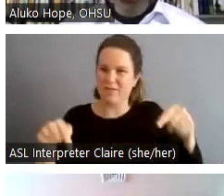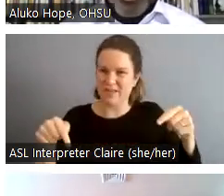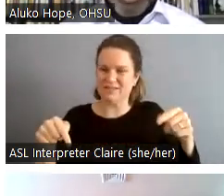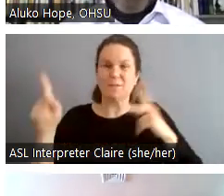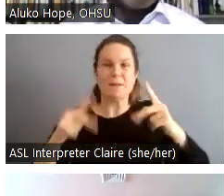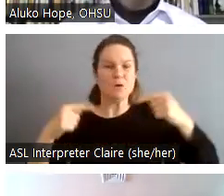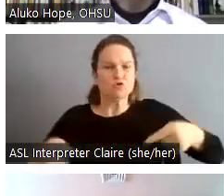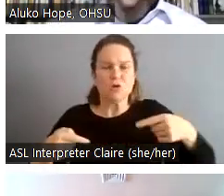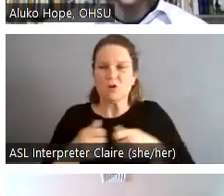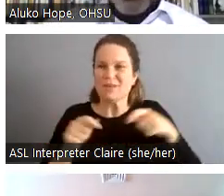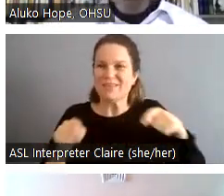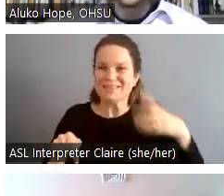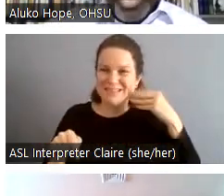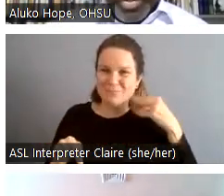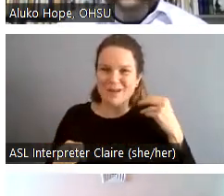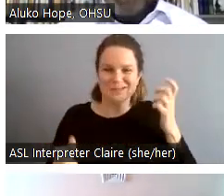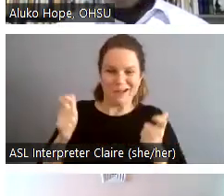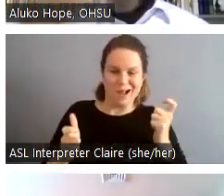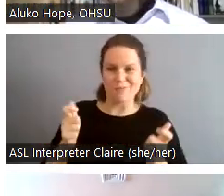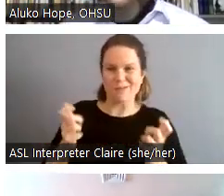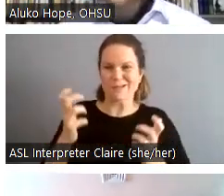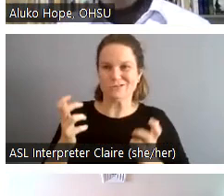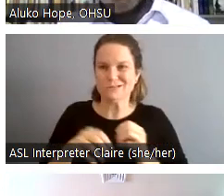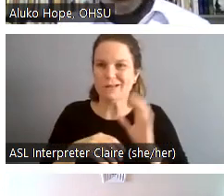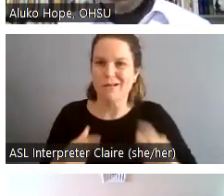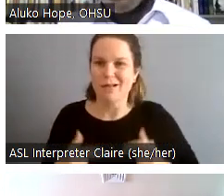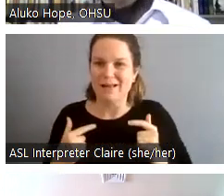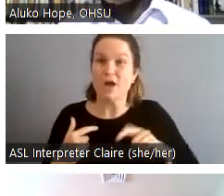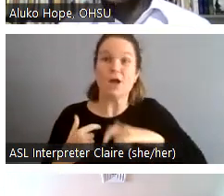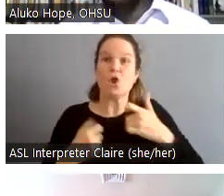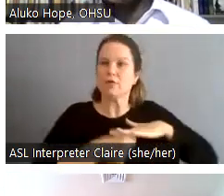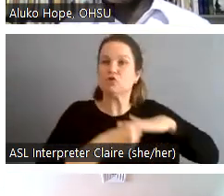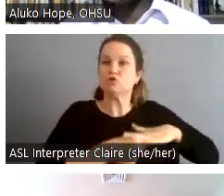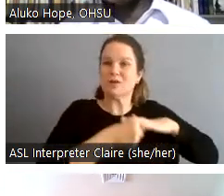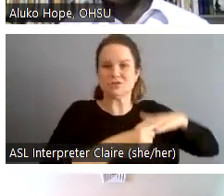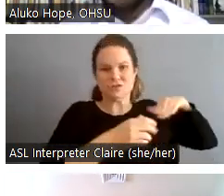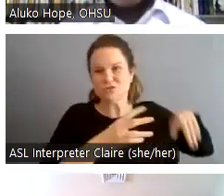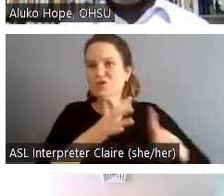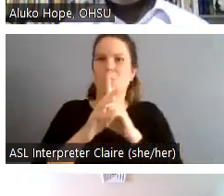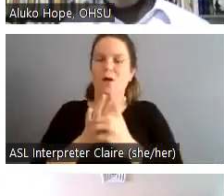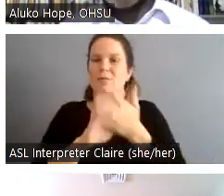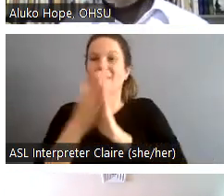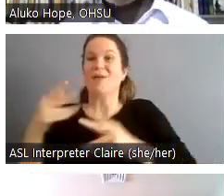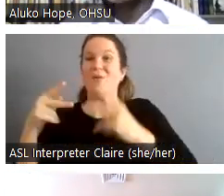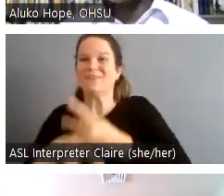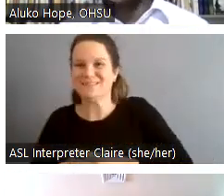with it, and then other stressors make it worse. And I do think that, by